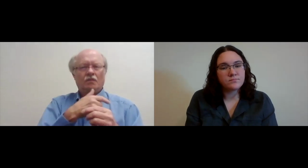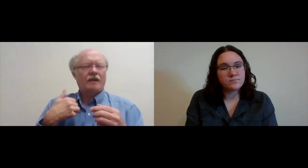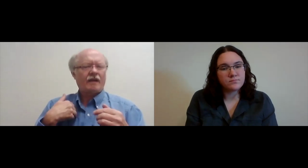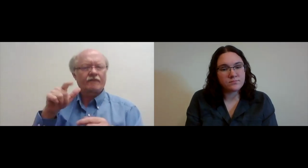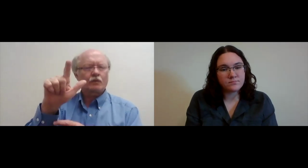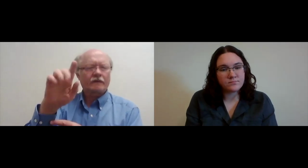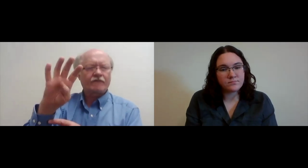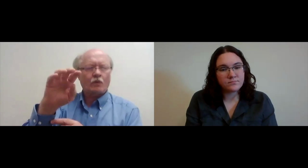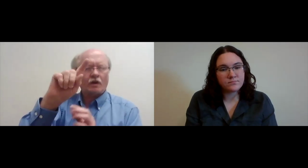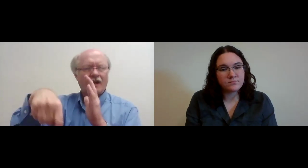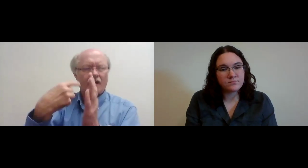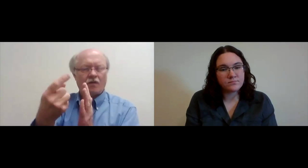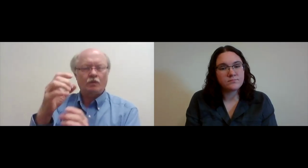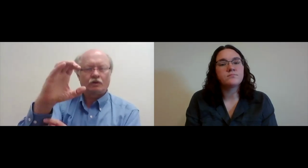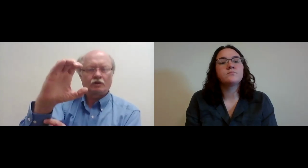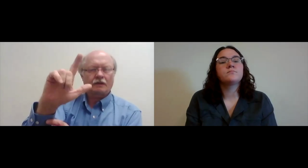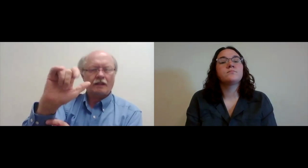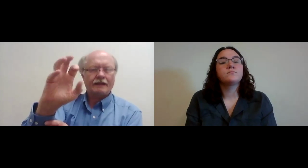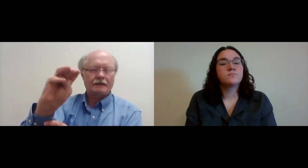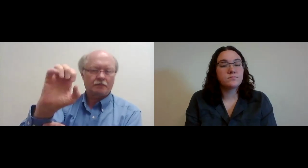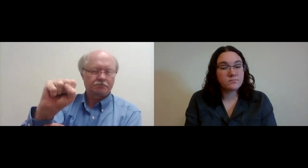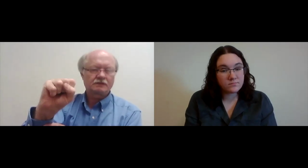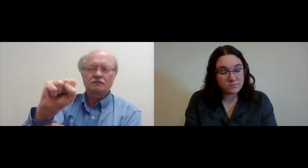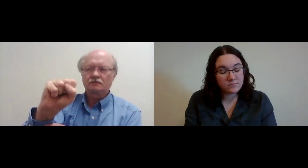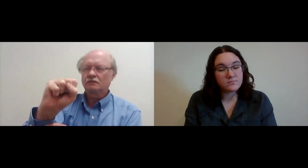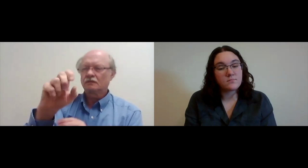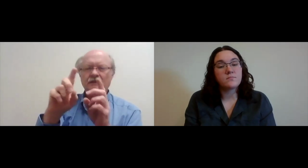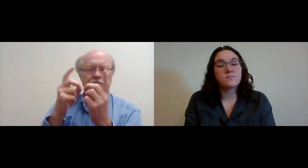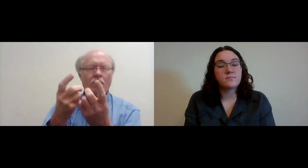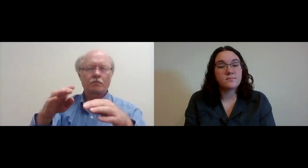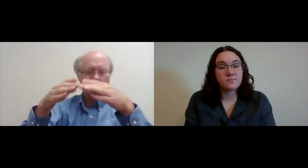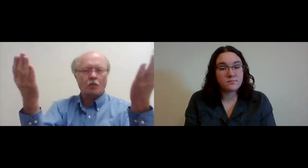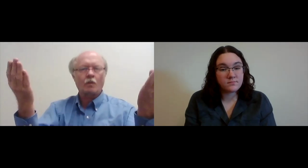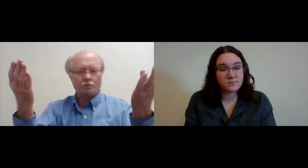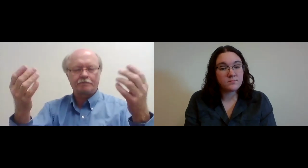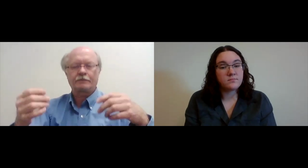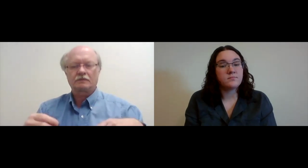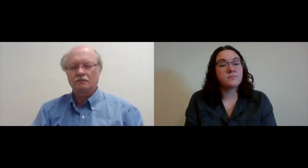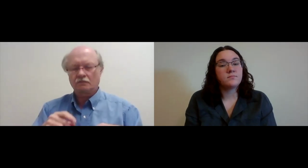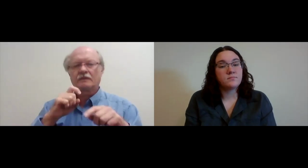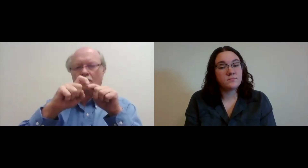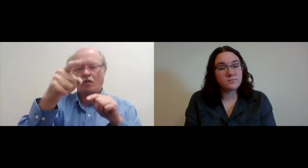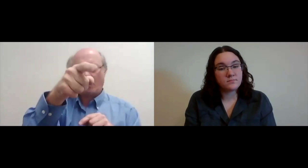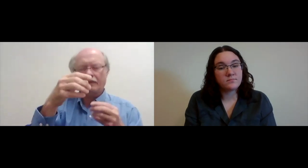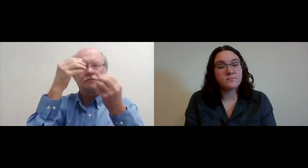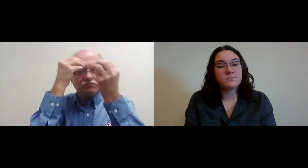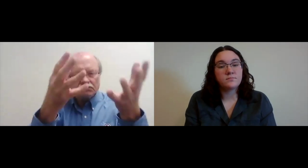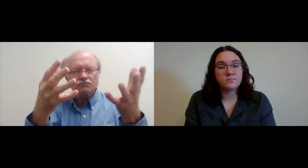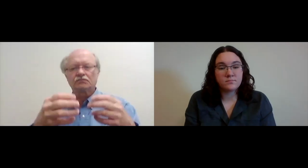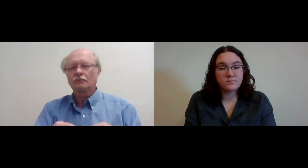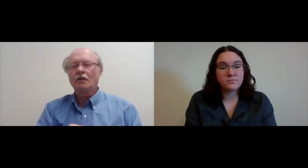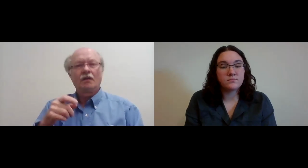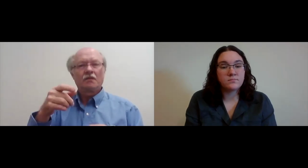We have a 24 hour claims department which is open all the time, you can call them get in touch with them, let them know what happened.